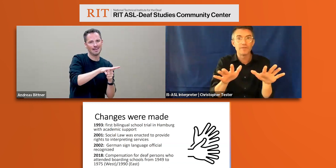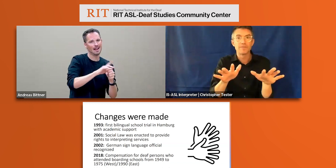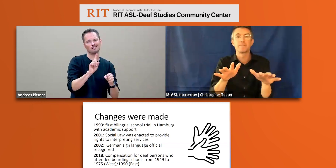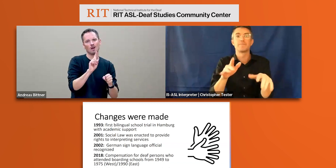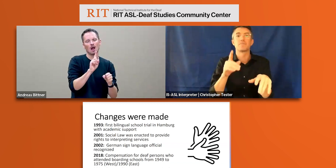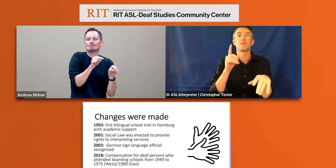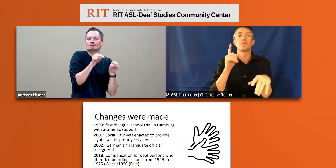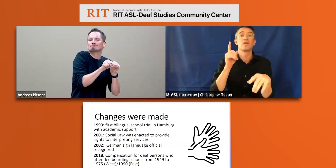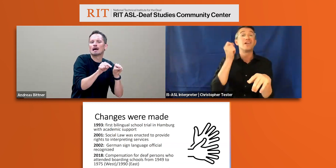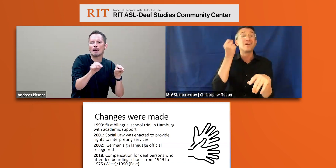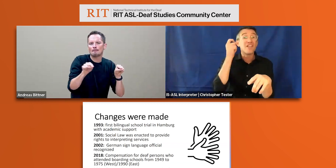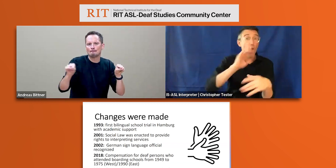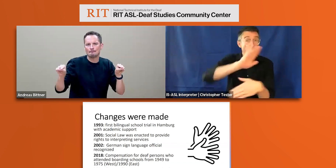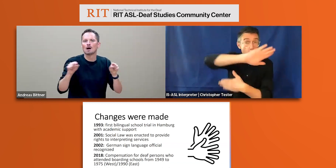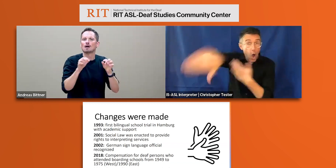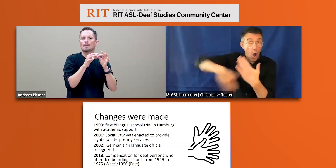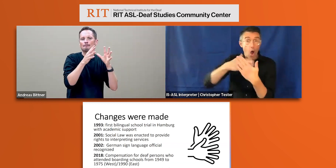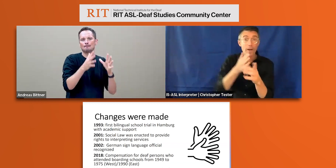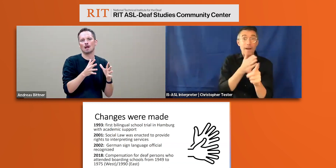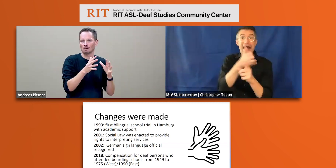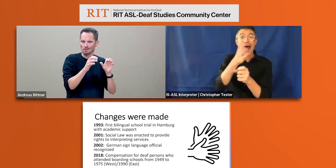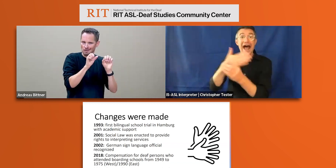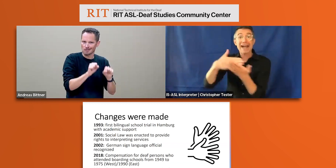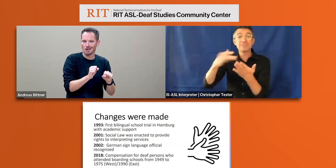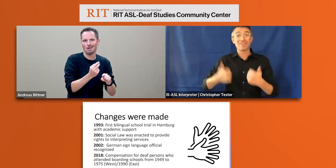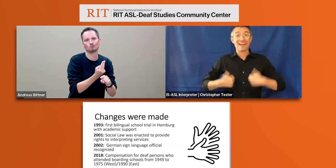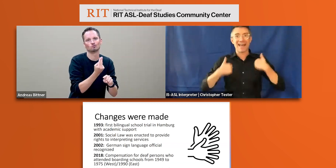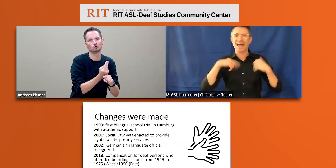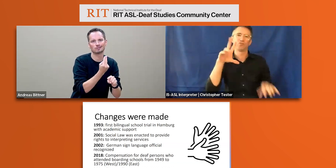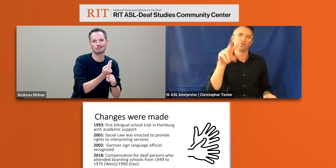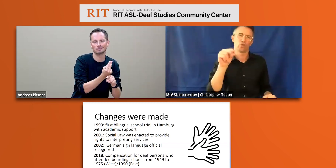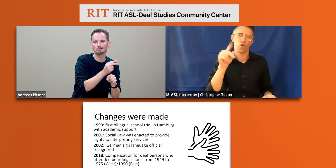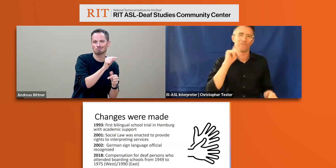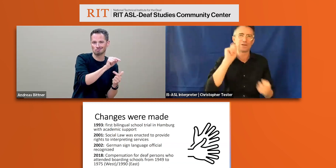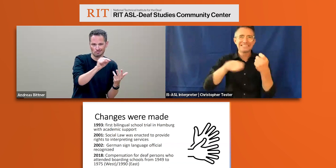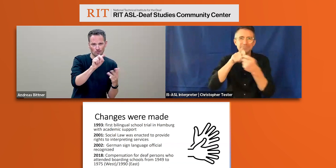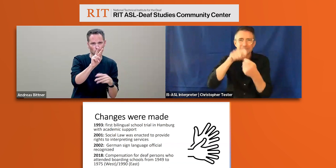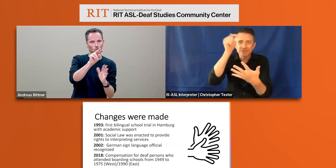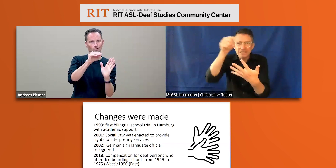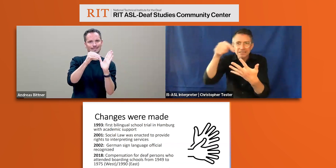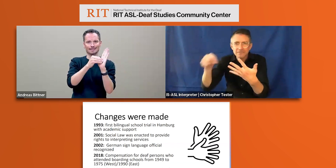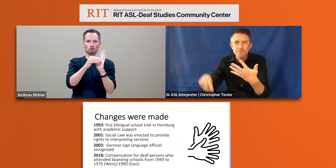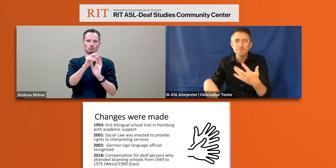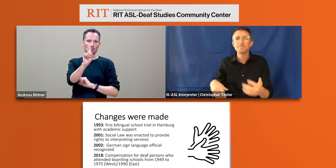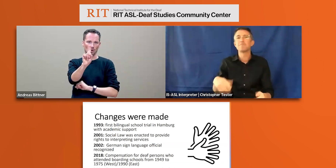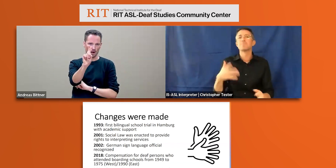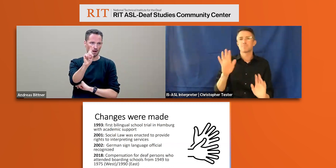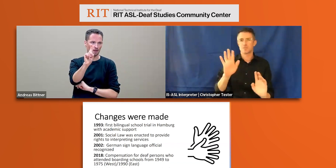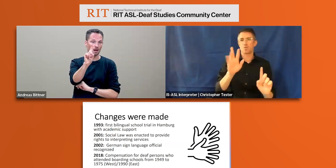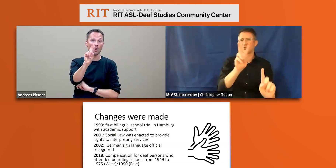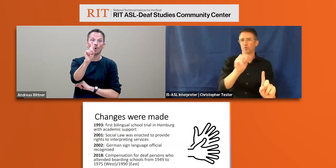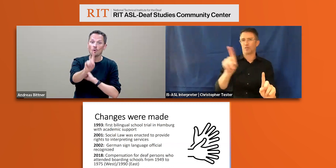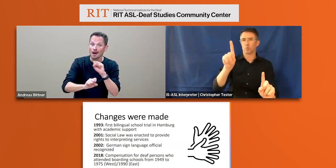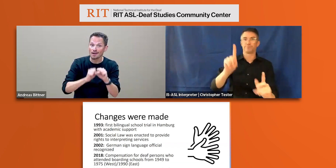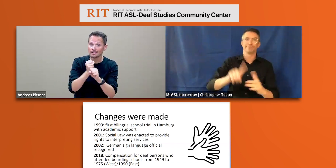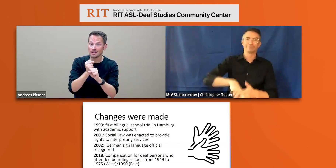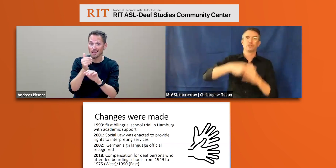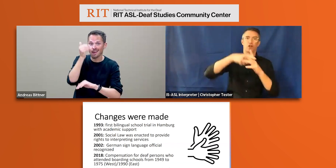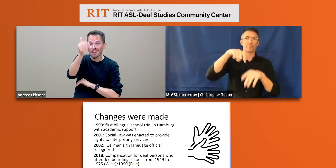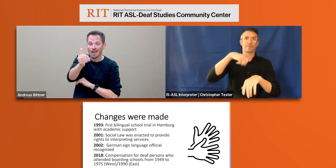to sign language interpreting services-- not in all aspects of life, in specific situations.